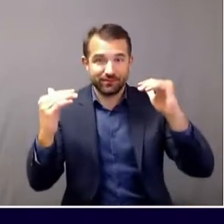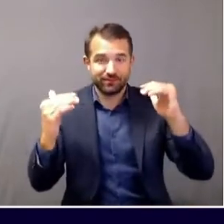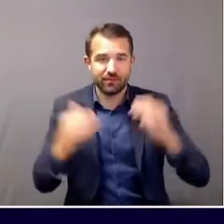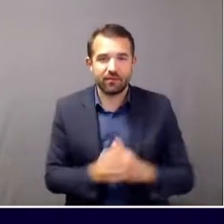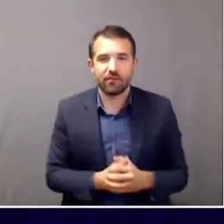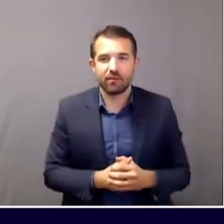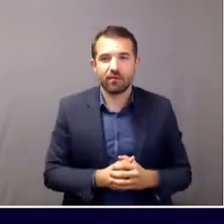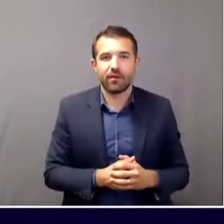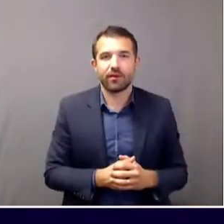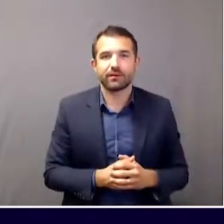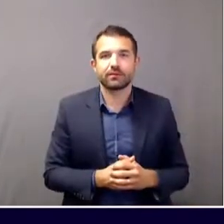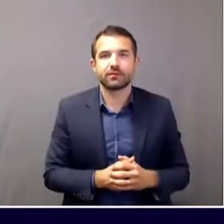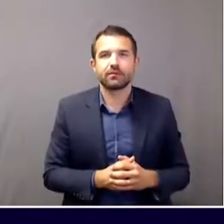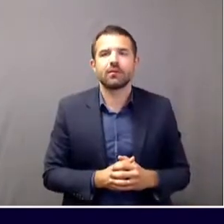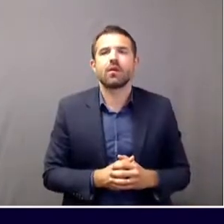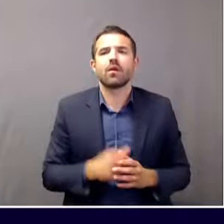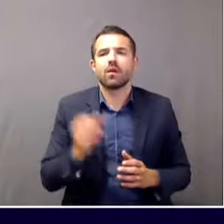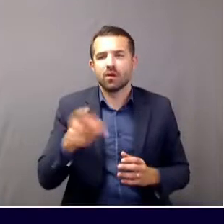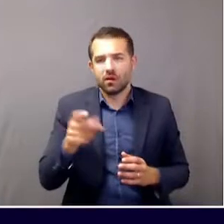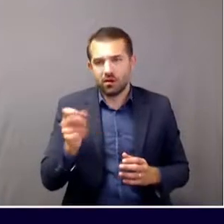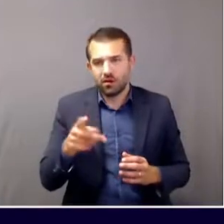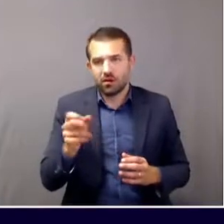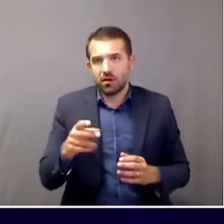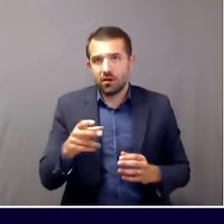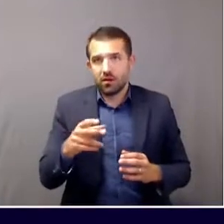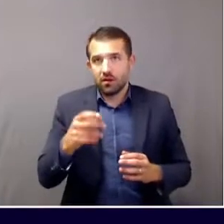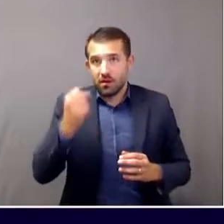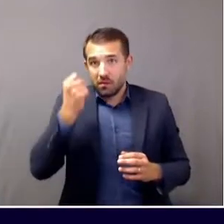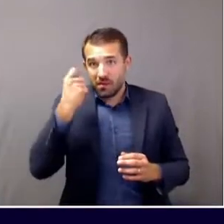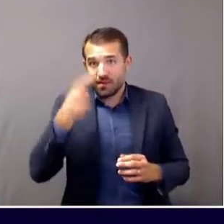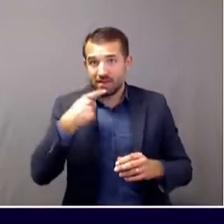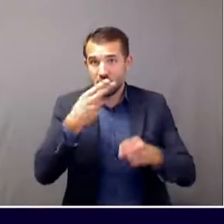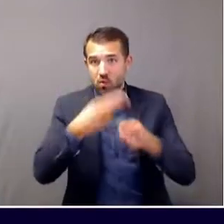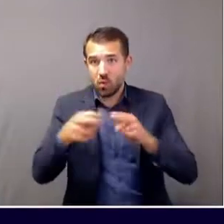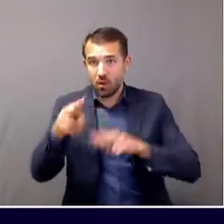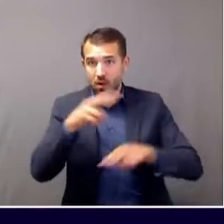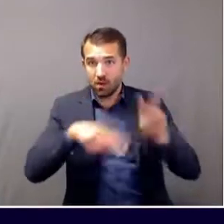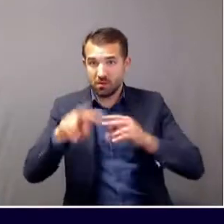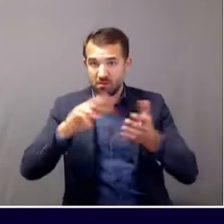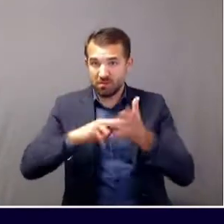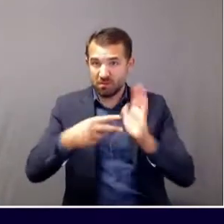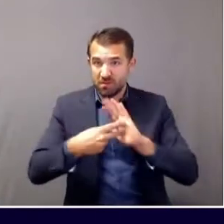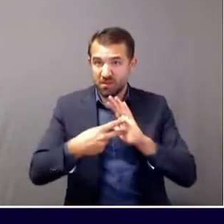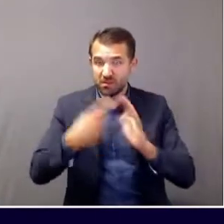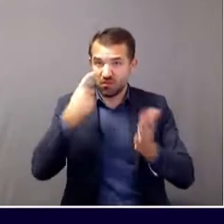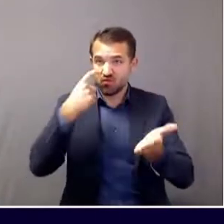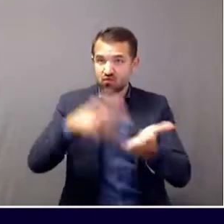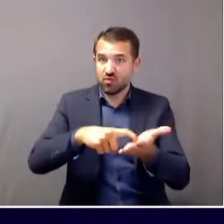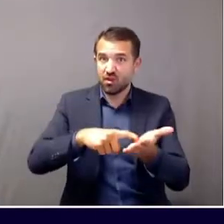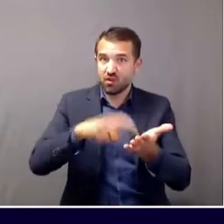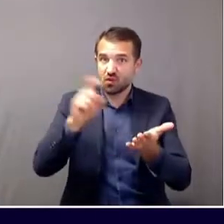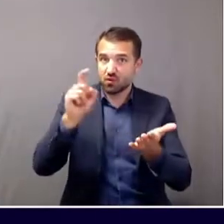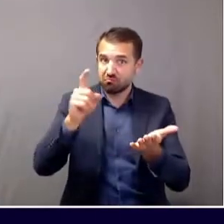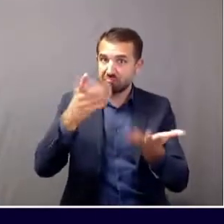interest enough to look at it see what I look at all these